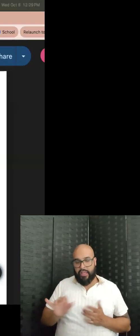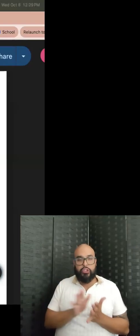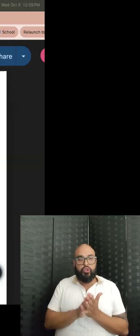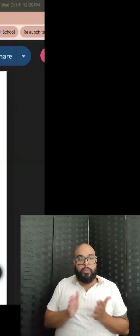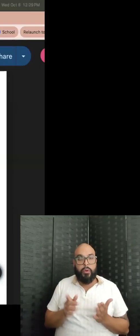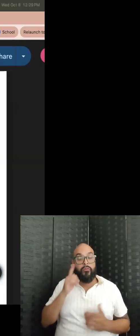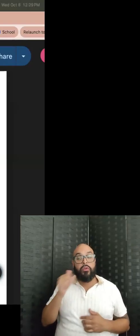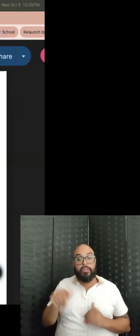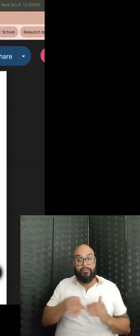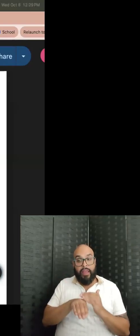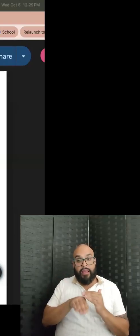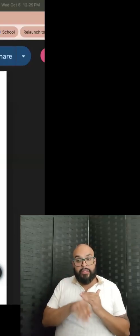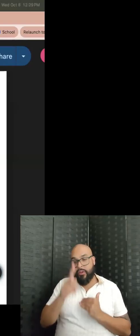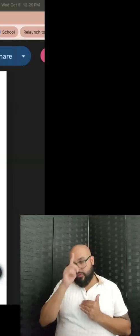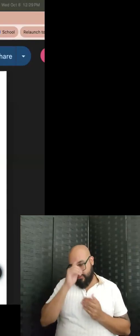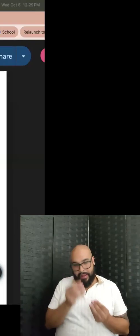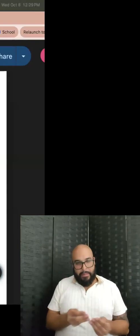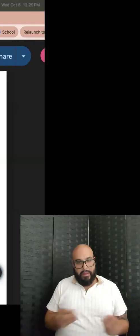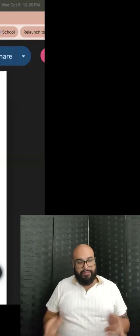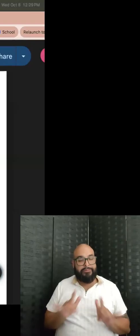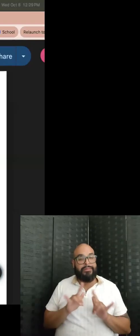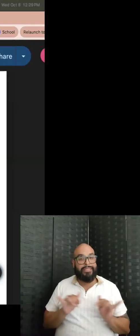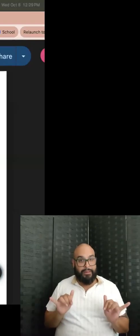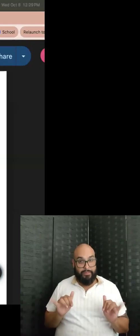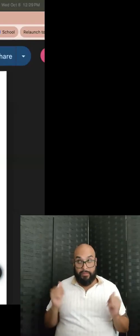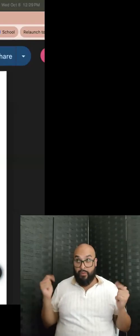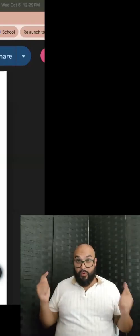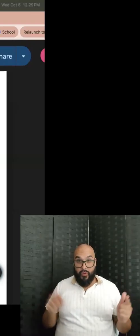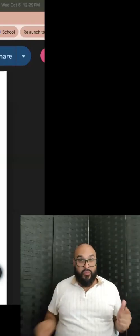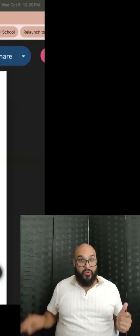at the same time as everybody else. And then just ending it with some resources.